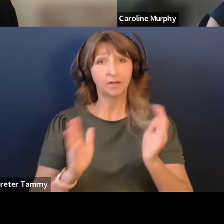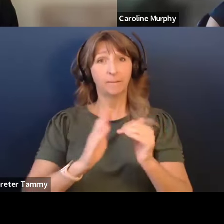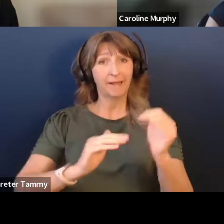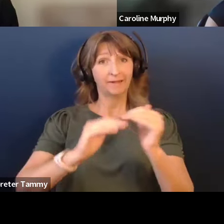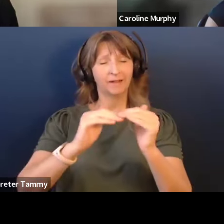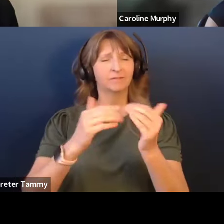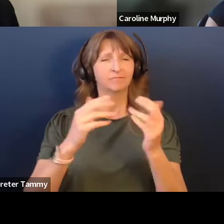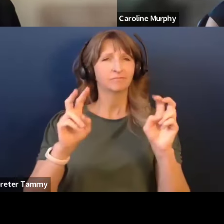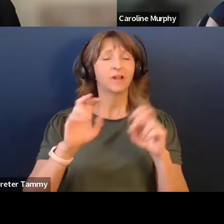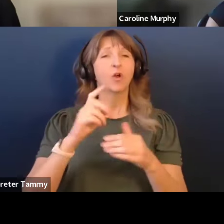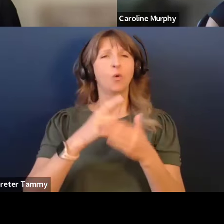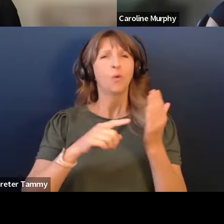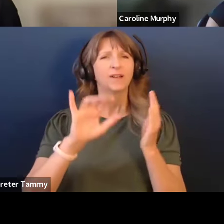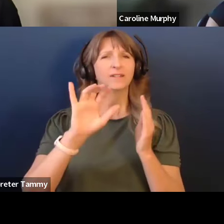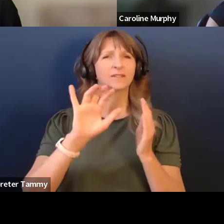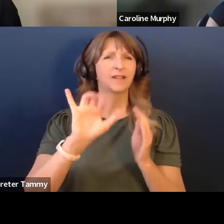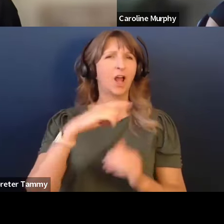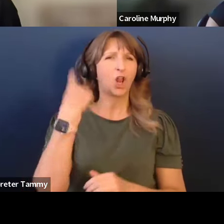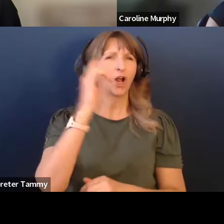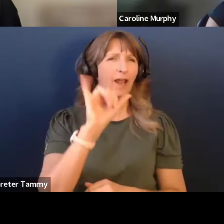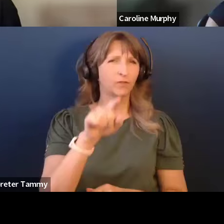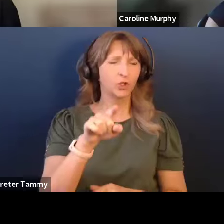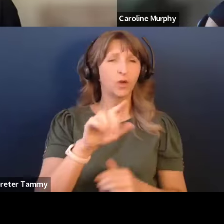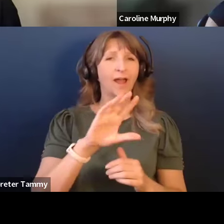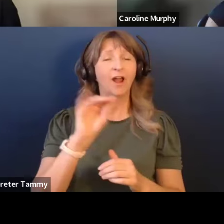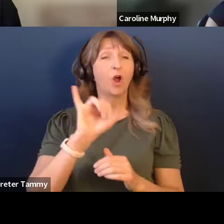identifying mentors and building healthy relationships with them?